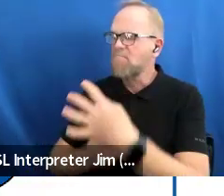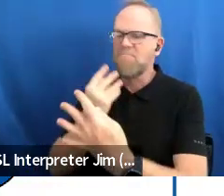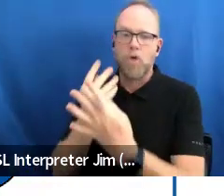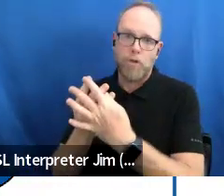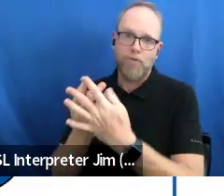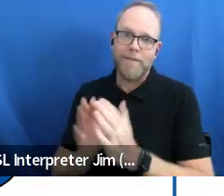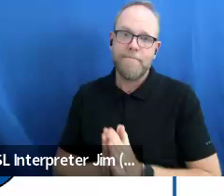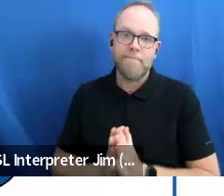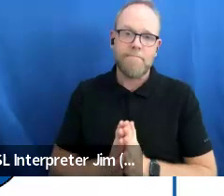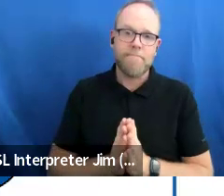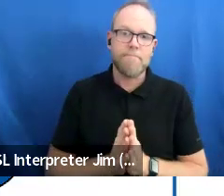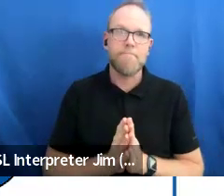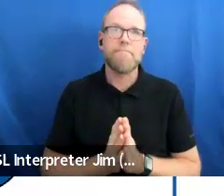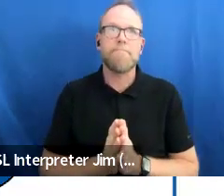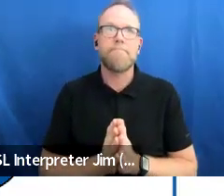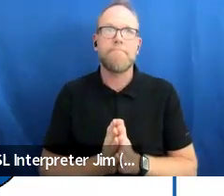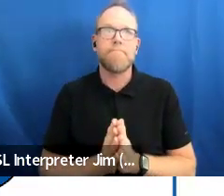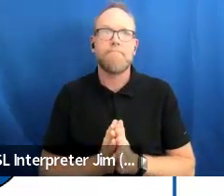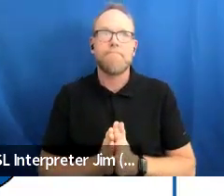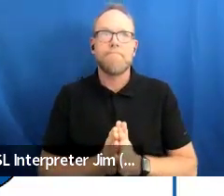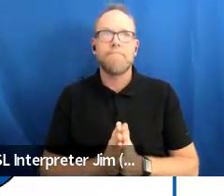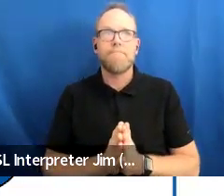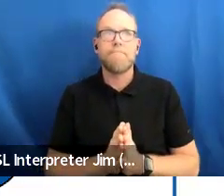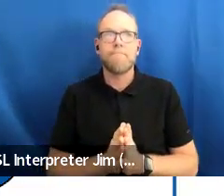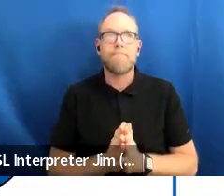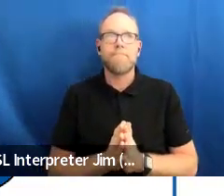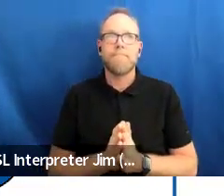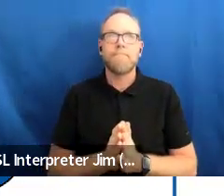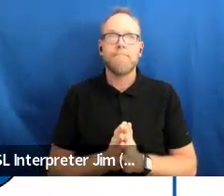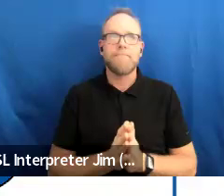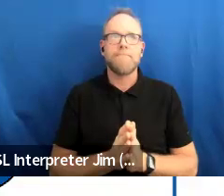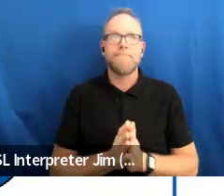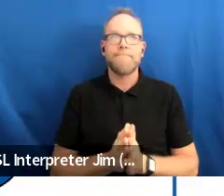Next slide, please. JAN GARRETT: Okay.